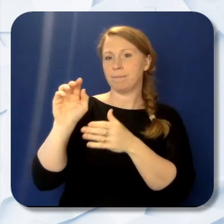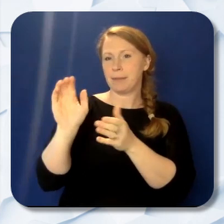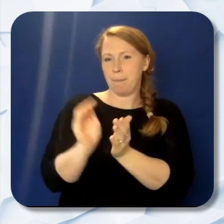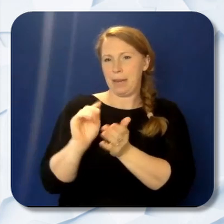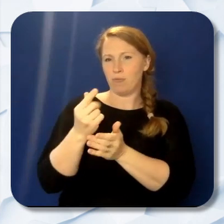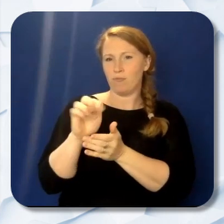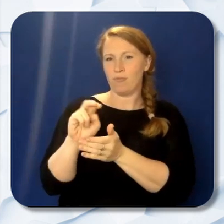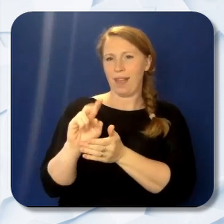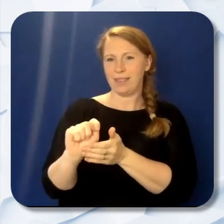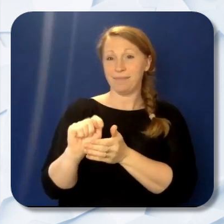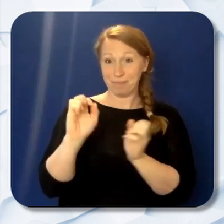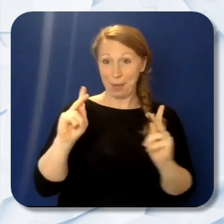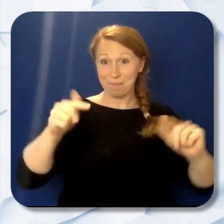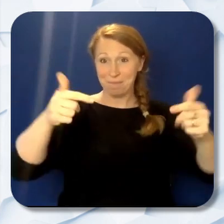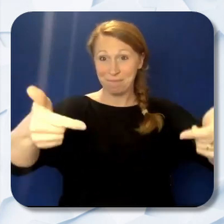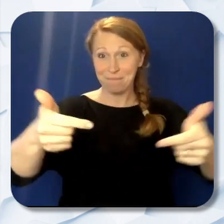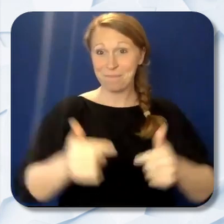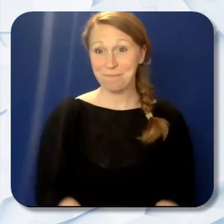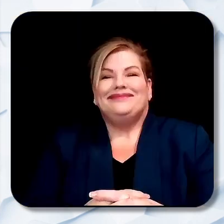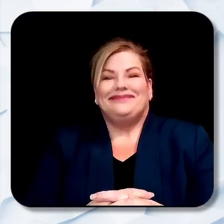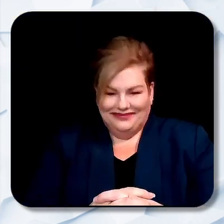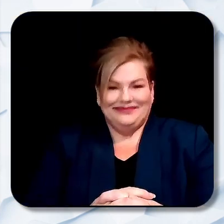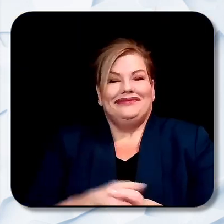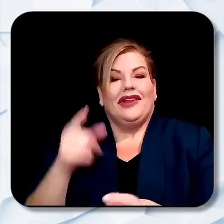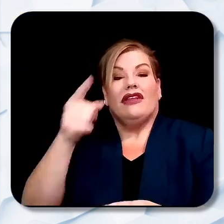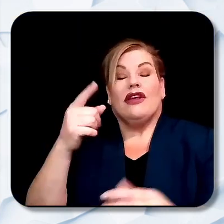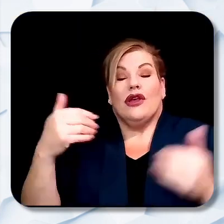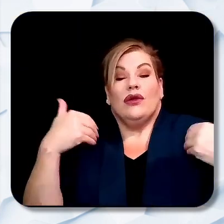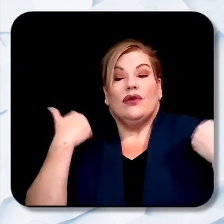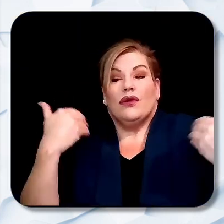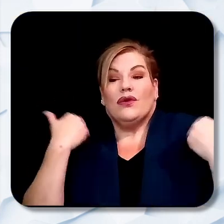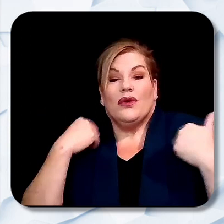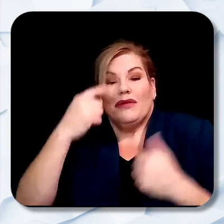Kello also delivers at no cost. A youth mental health, first aid training. So,